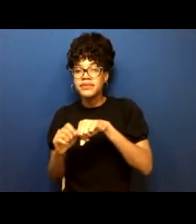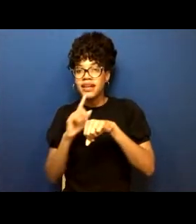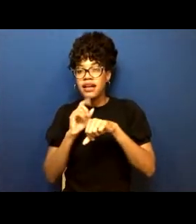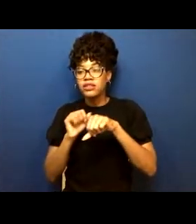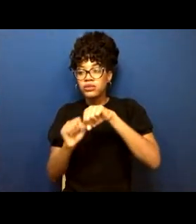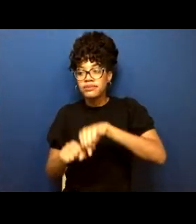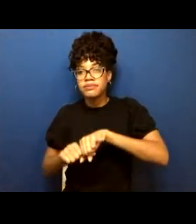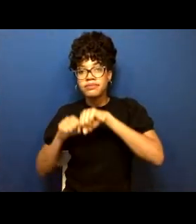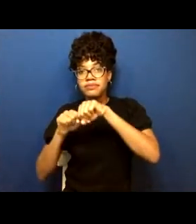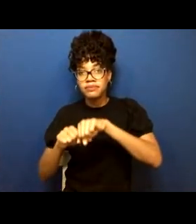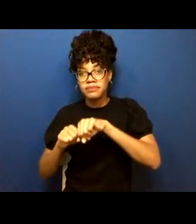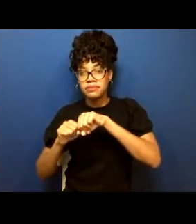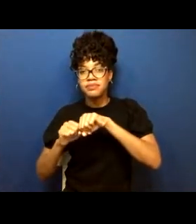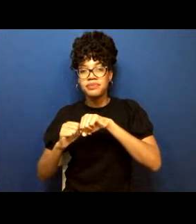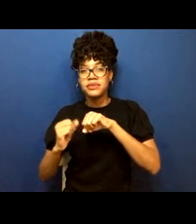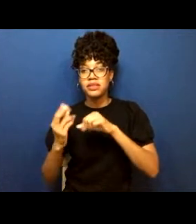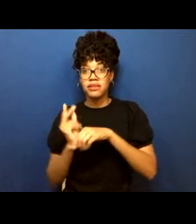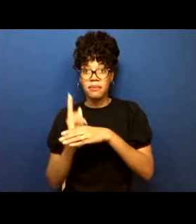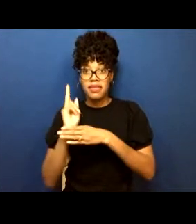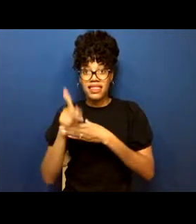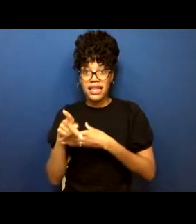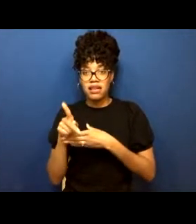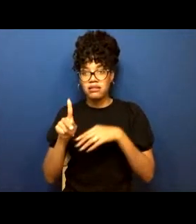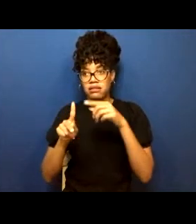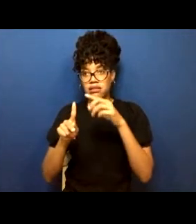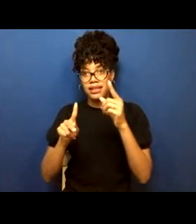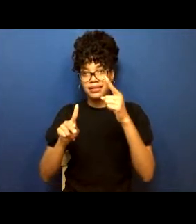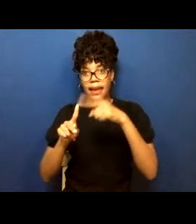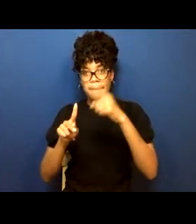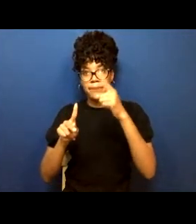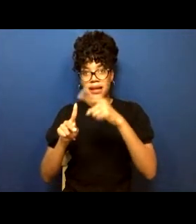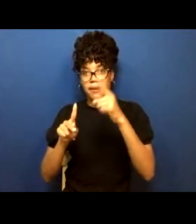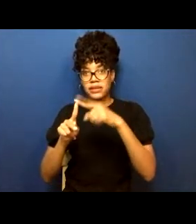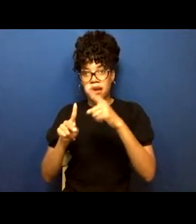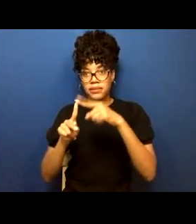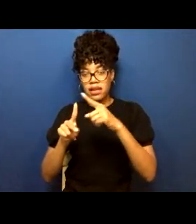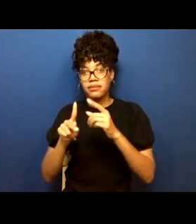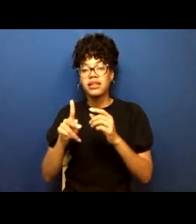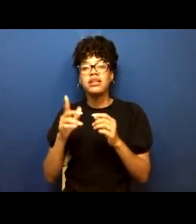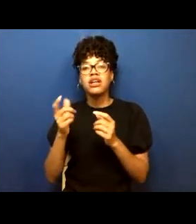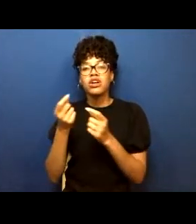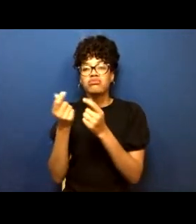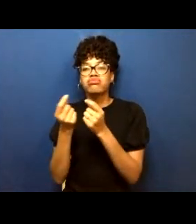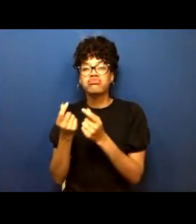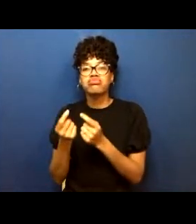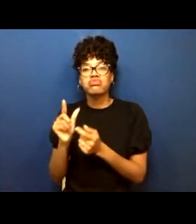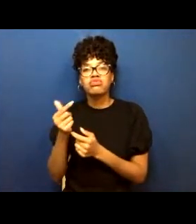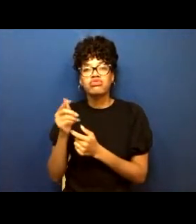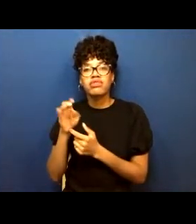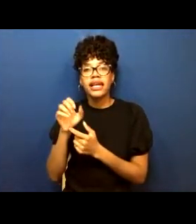and tap the head of those plants to release the grains that you actually see. Which are these after they've been properly